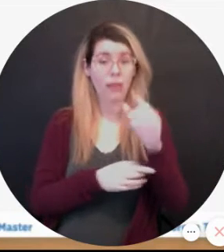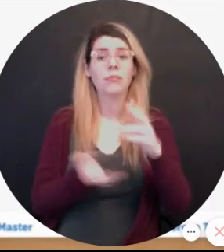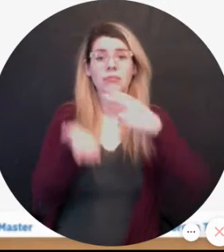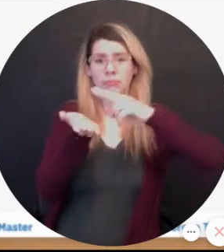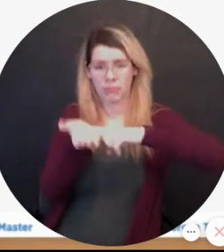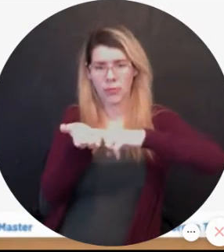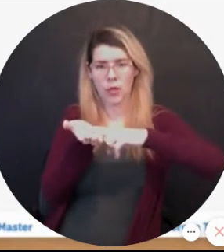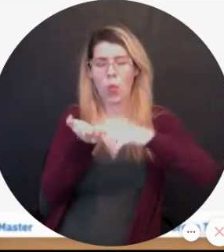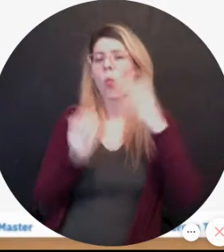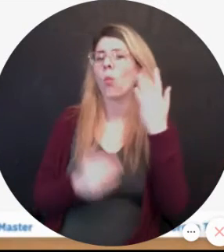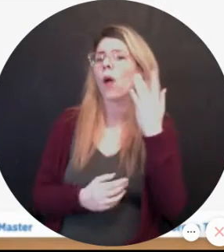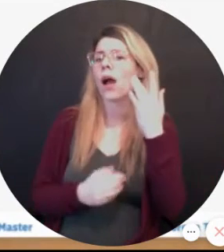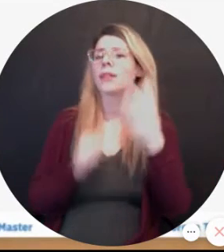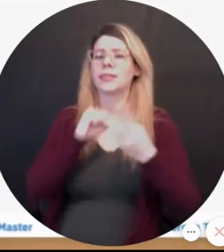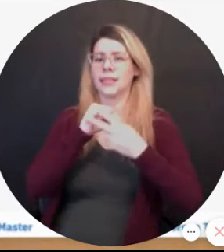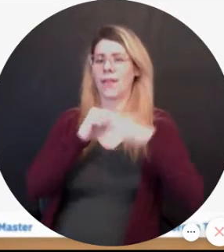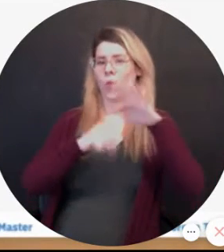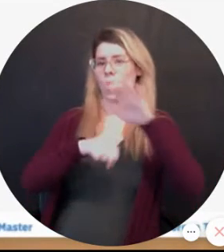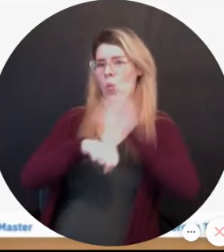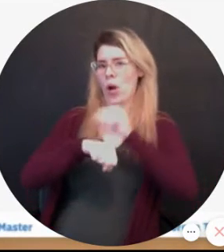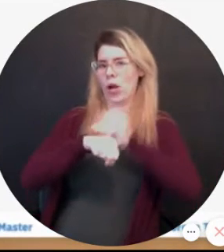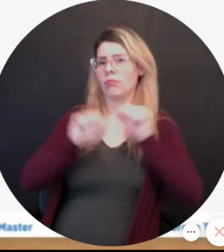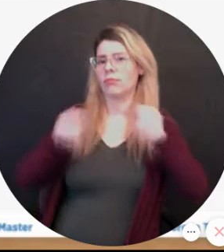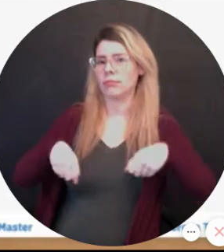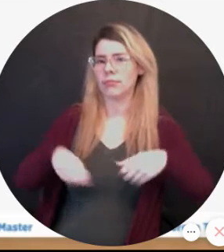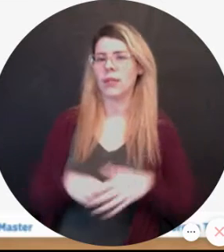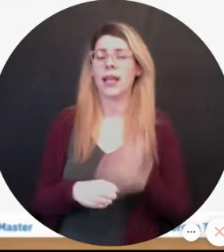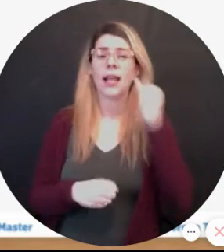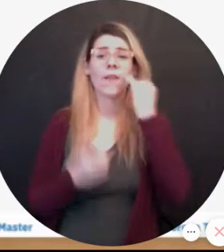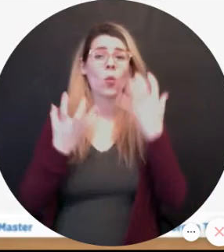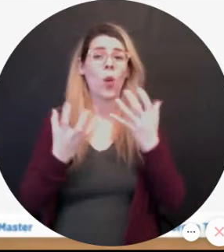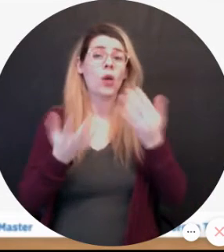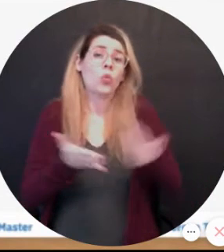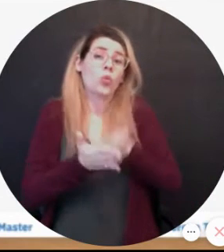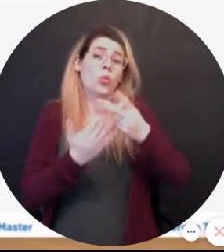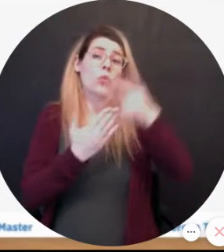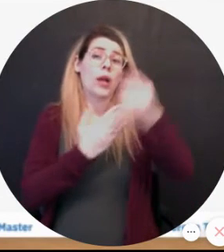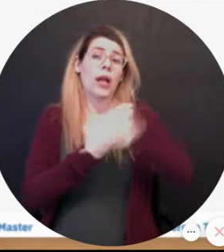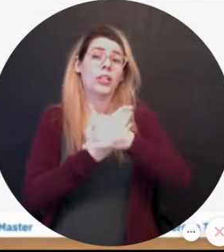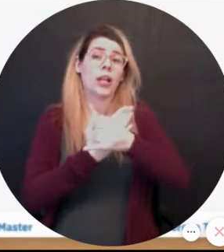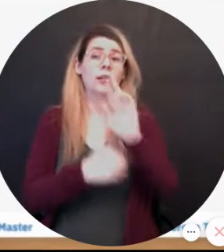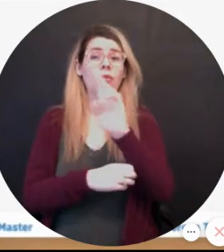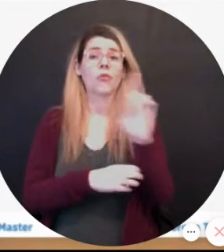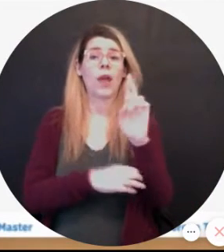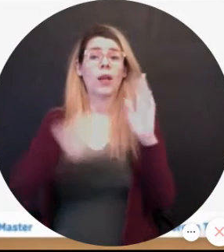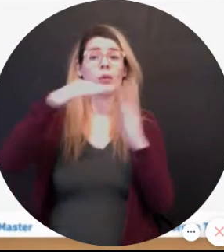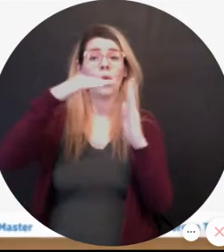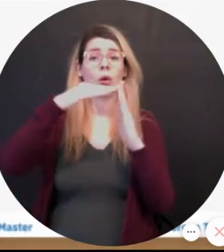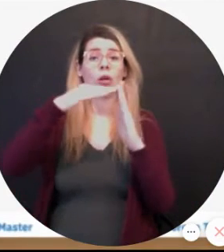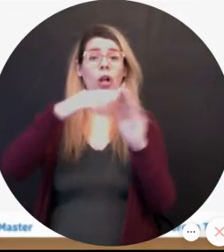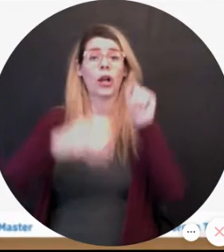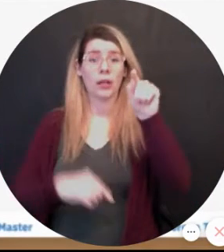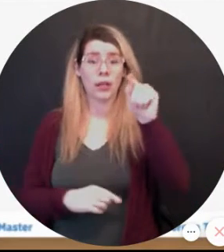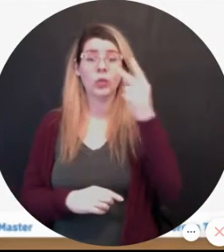If you want to create a NEW project, you tap the right corner the plus with the new repl.